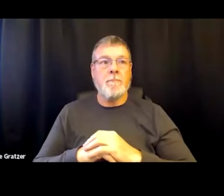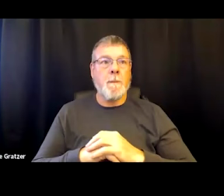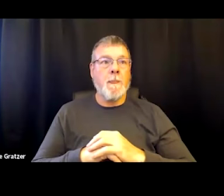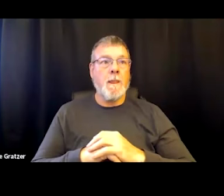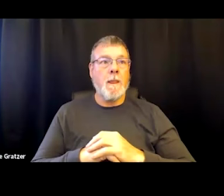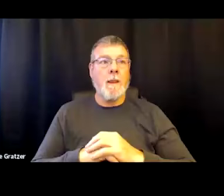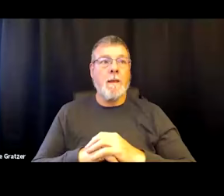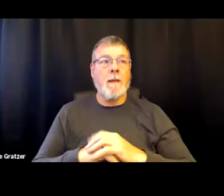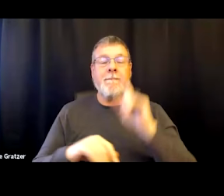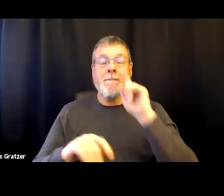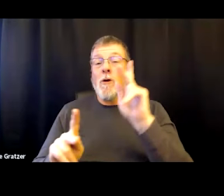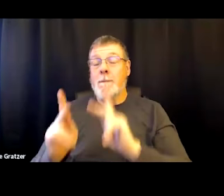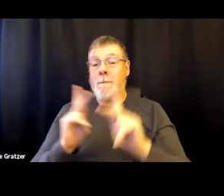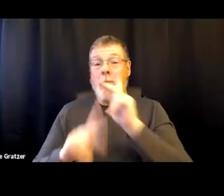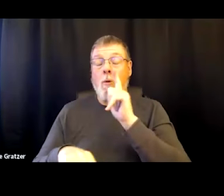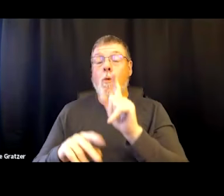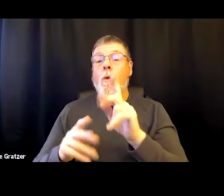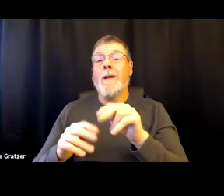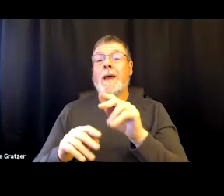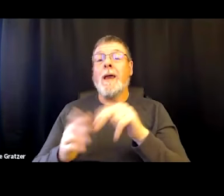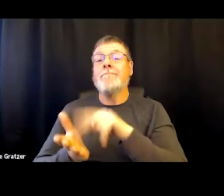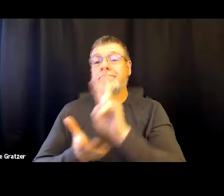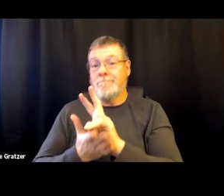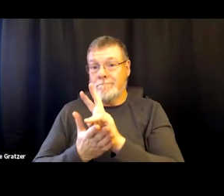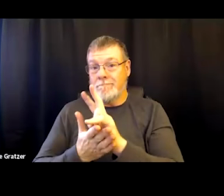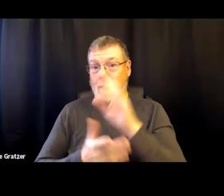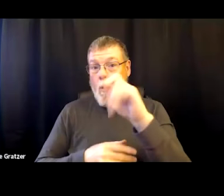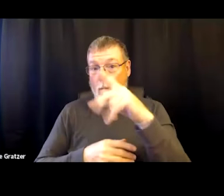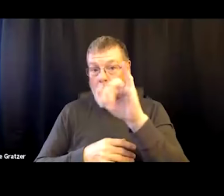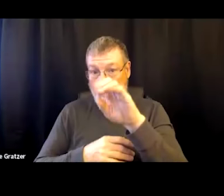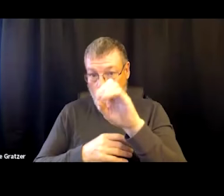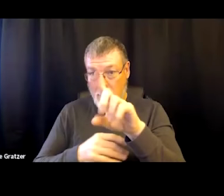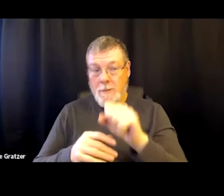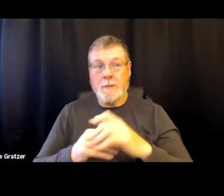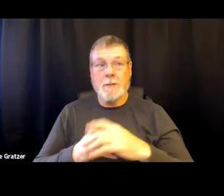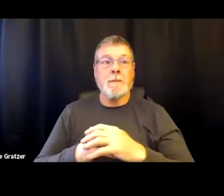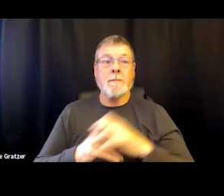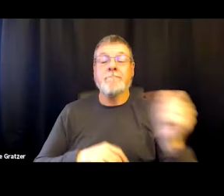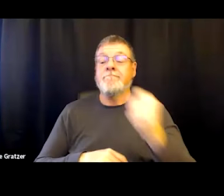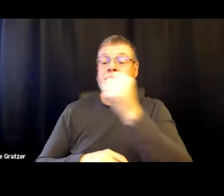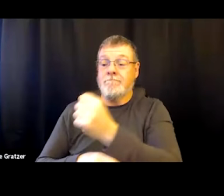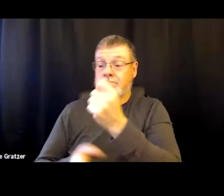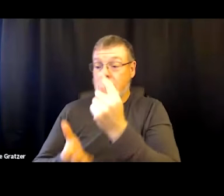for people that may have resumed use of opiates, for example, who are in a reentry treatment program.